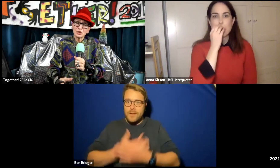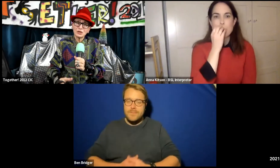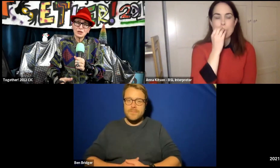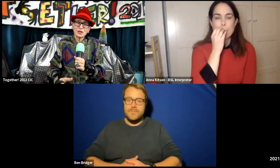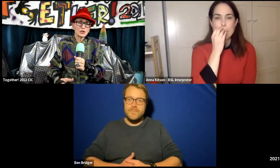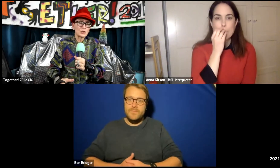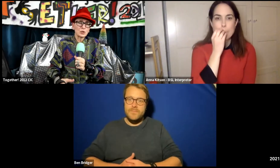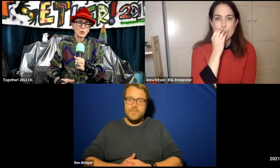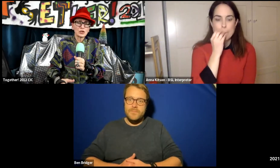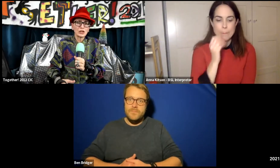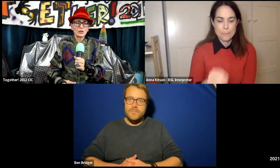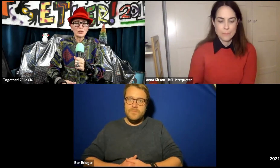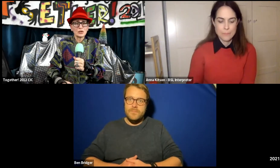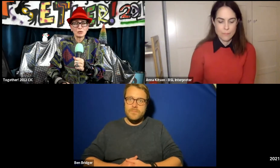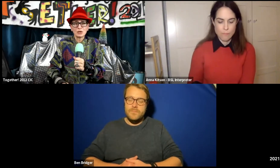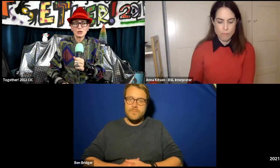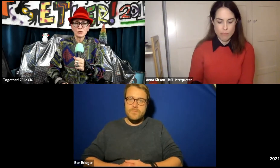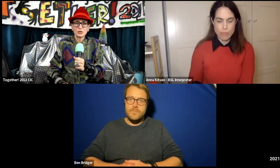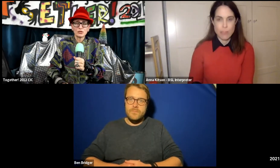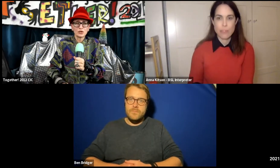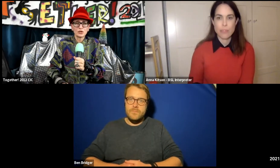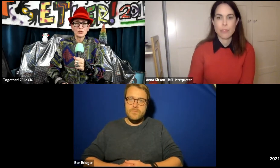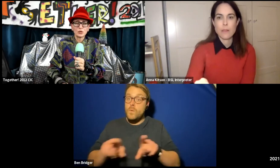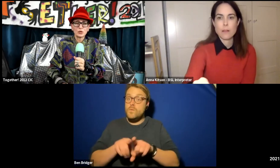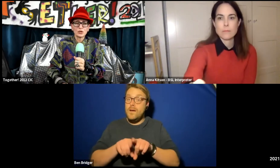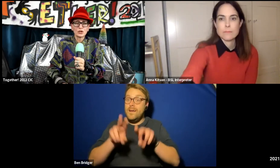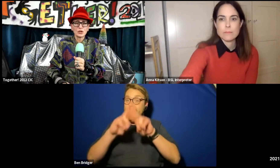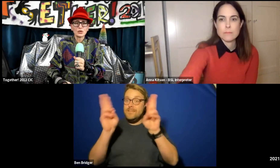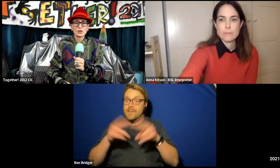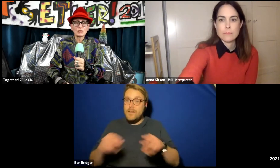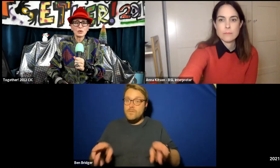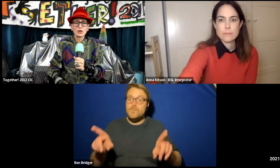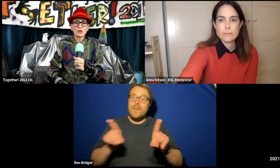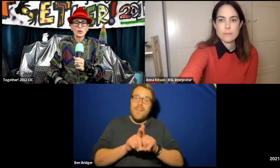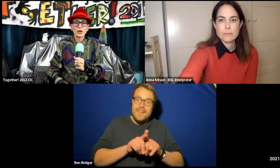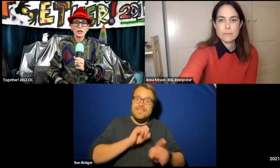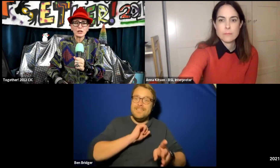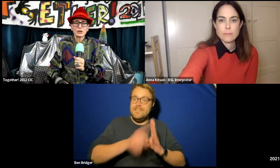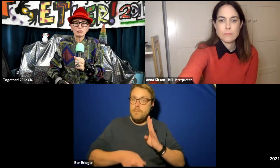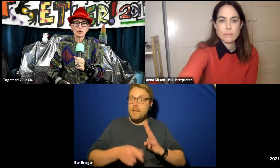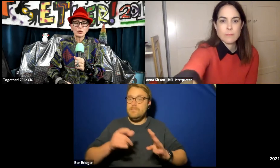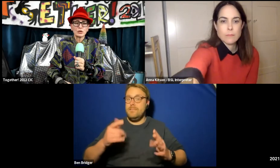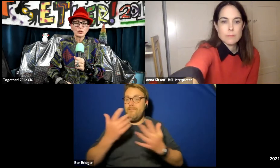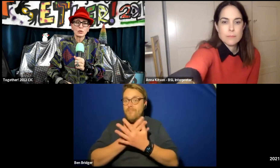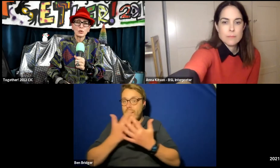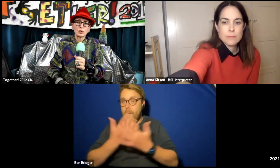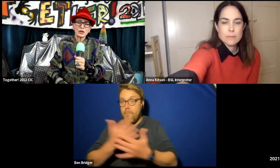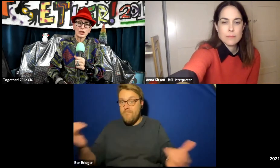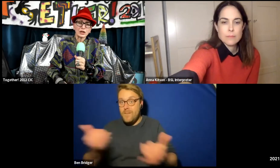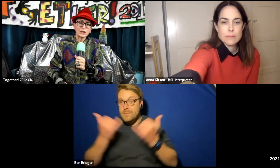international Together! Disability Film Festival starts tomorrow and runs all weekend.